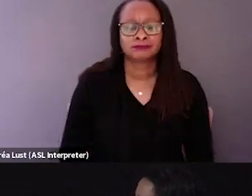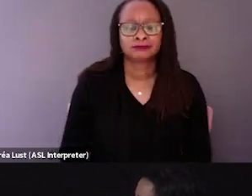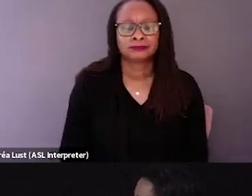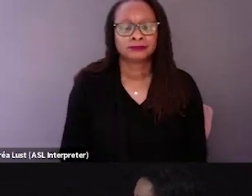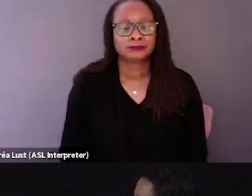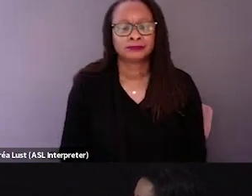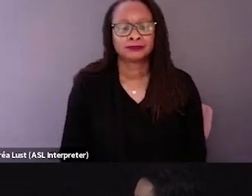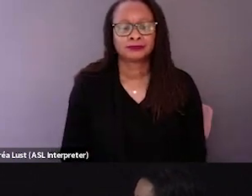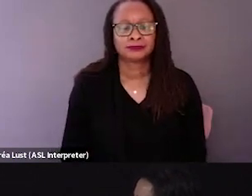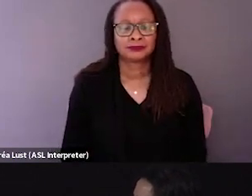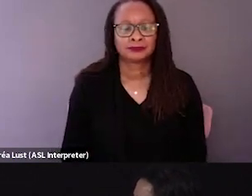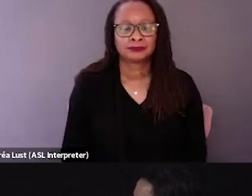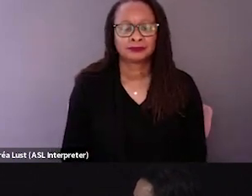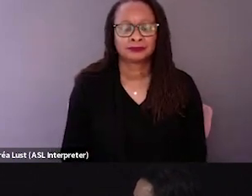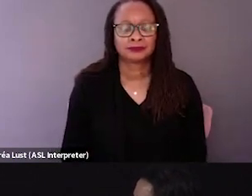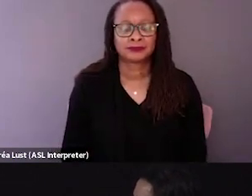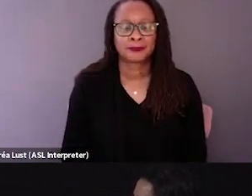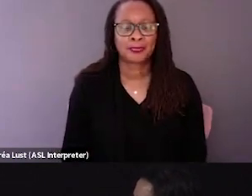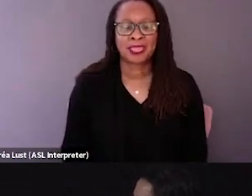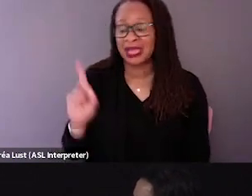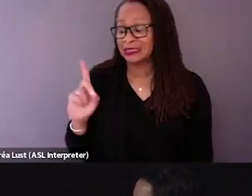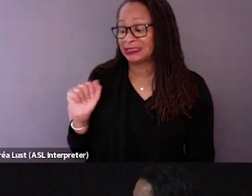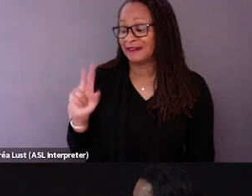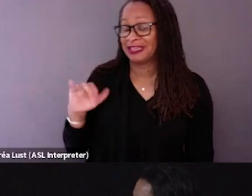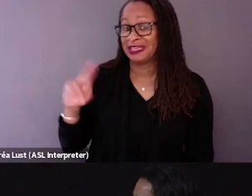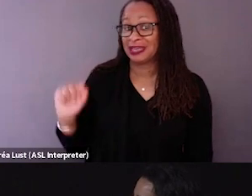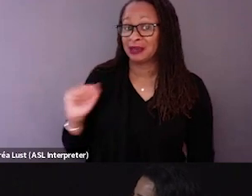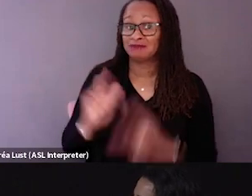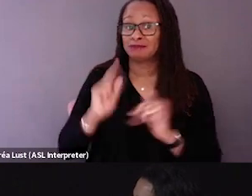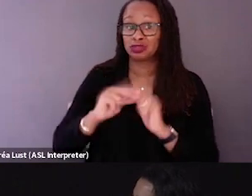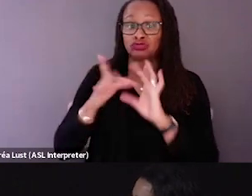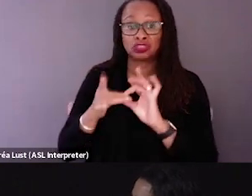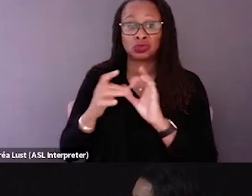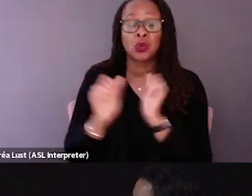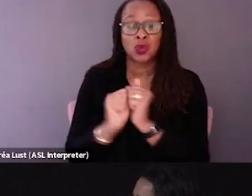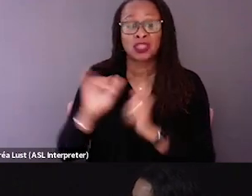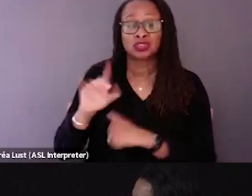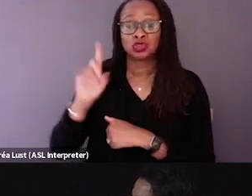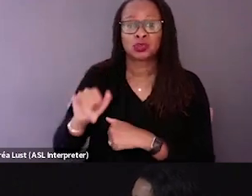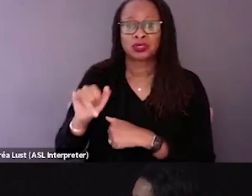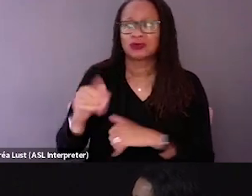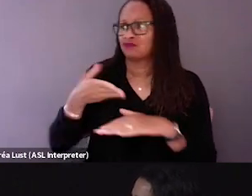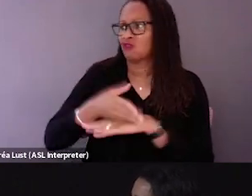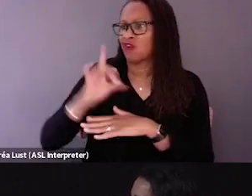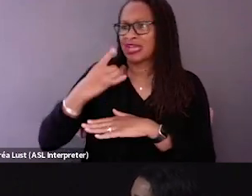I mean, well, we had this, I mean, Davina built that relationship with Judy over a year and a half before Judy even said yes.